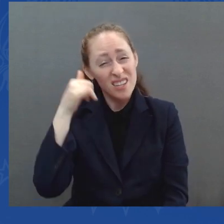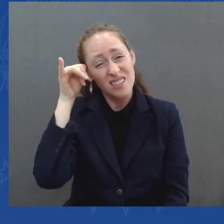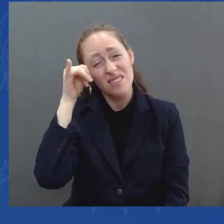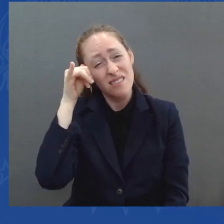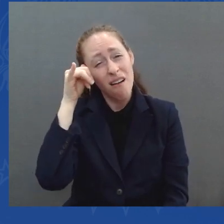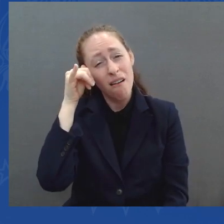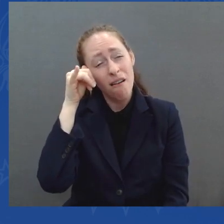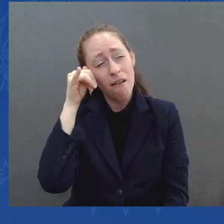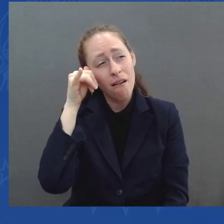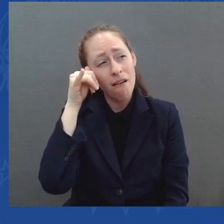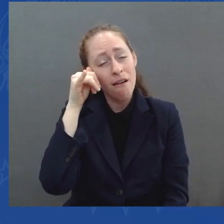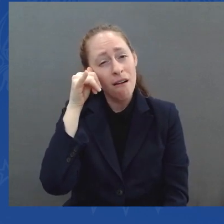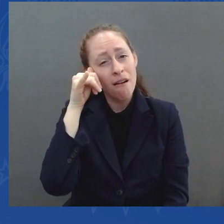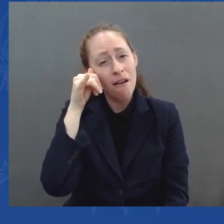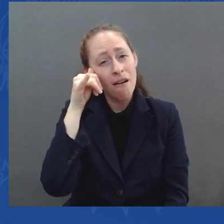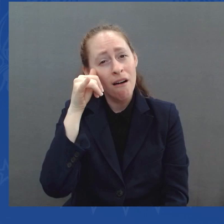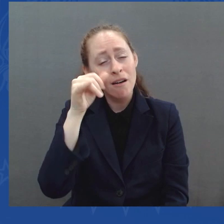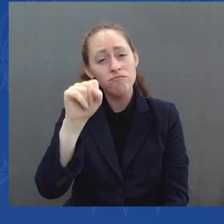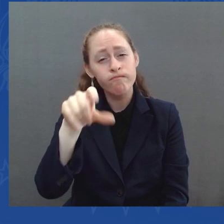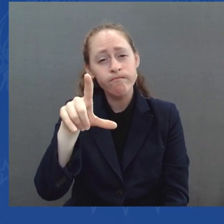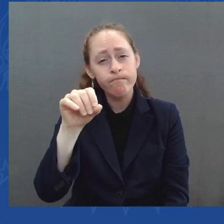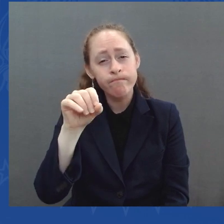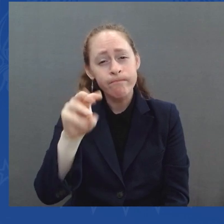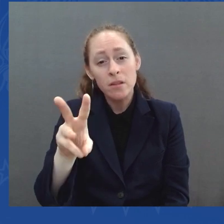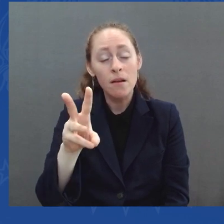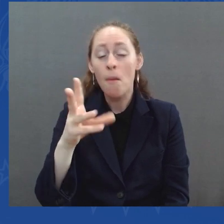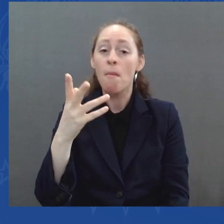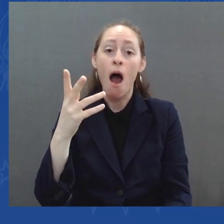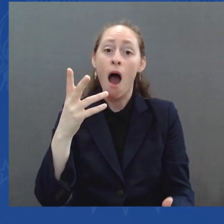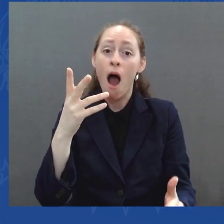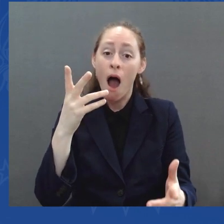and in a country as big and as diverse as ours, consensus never comes easily.